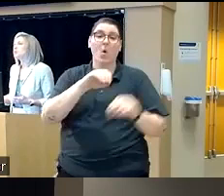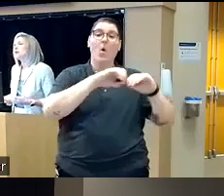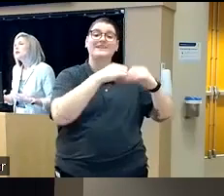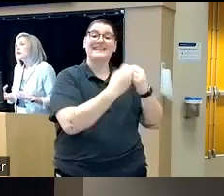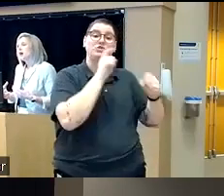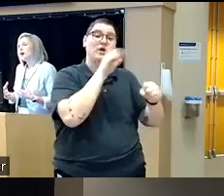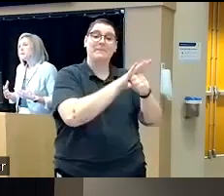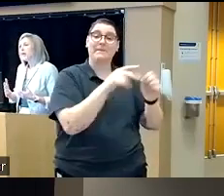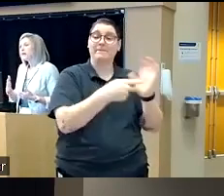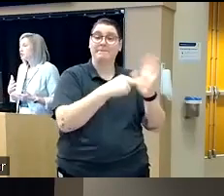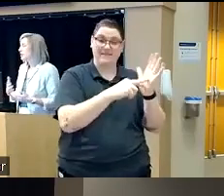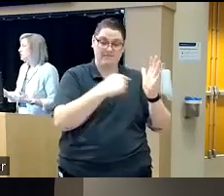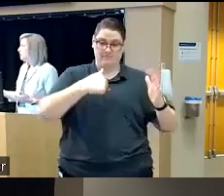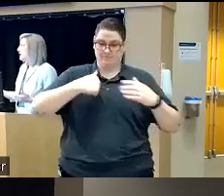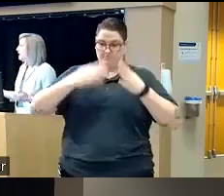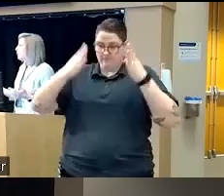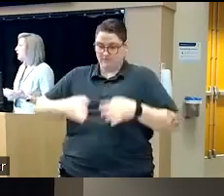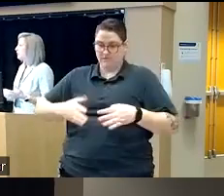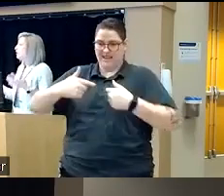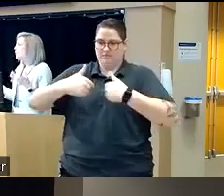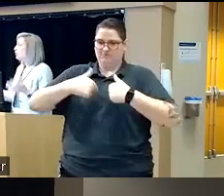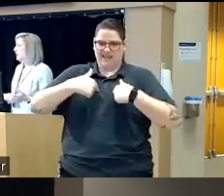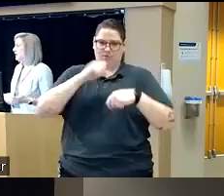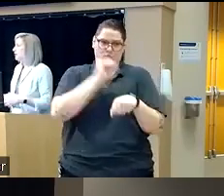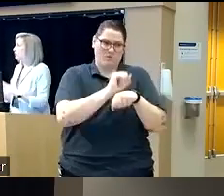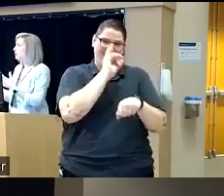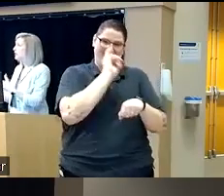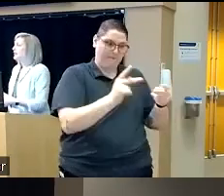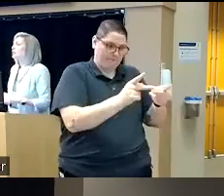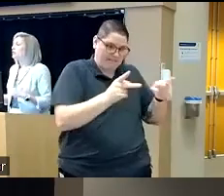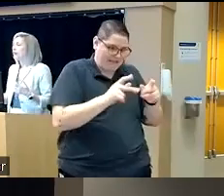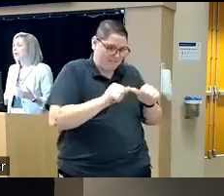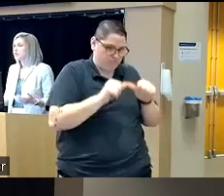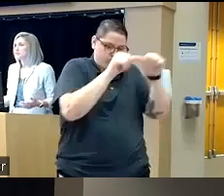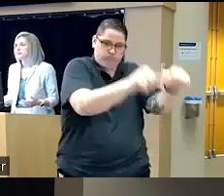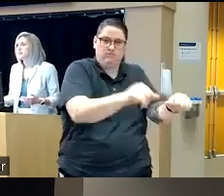individual um has longevity where they're working either their clinic or their agency